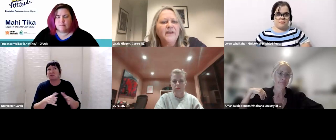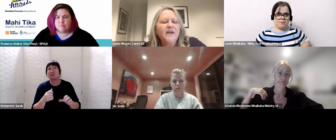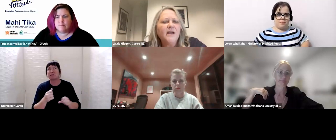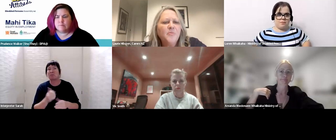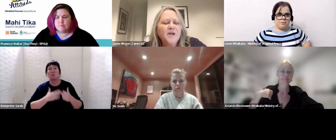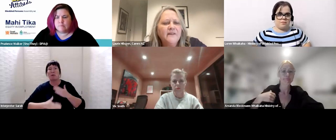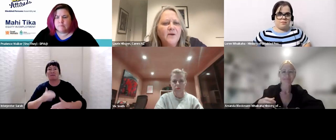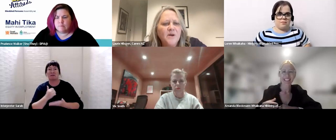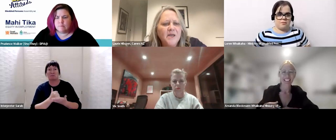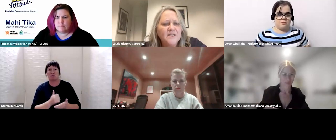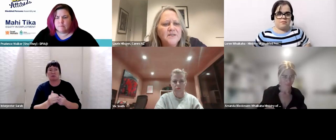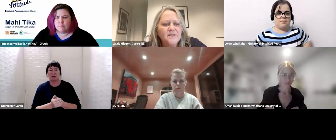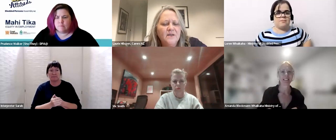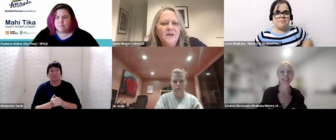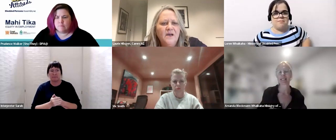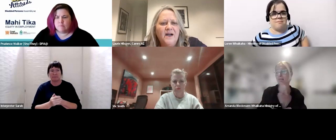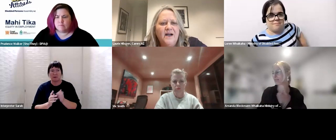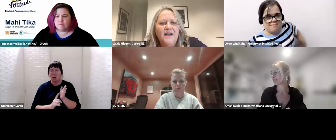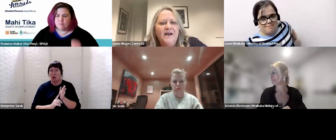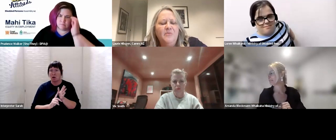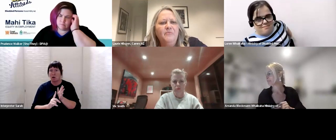Can I hop in on that one Amanda?